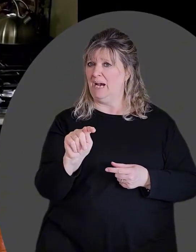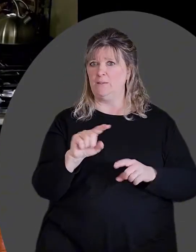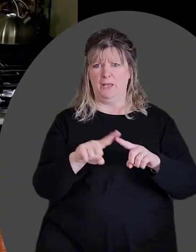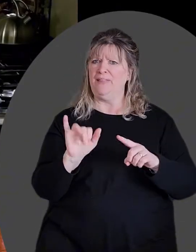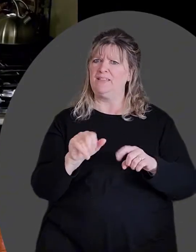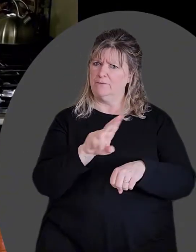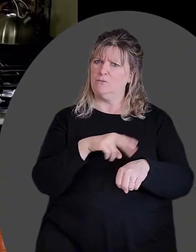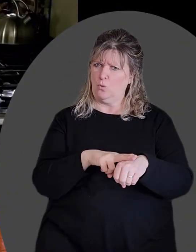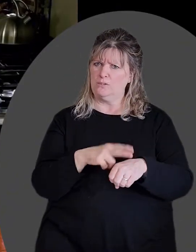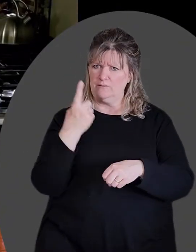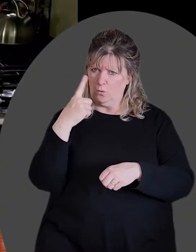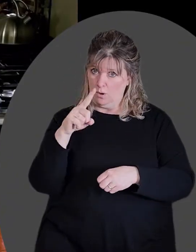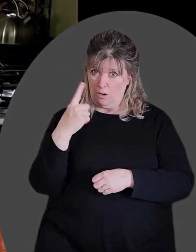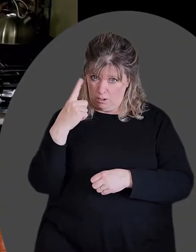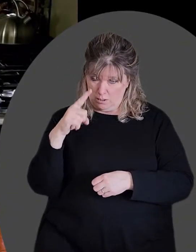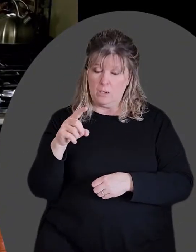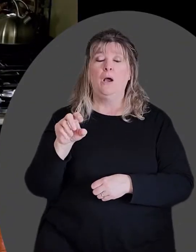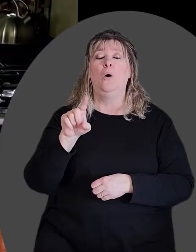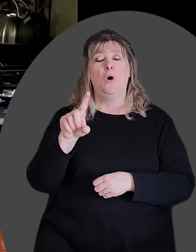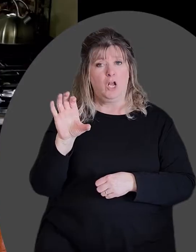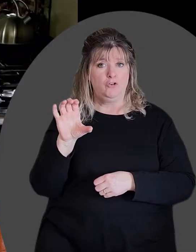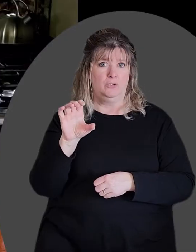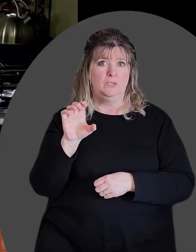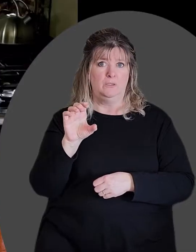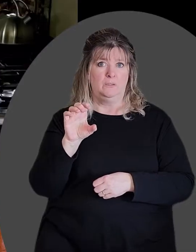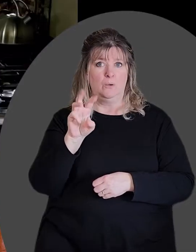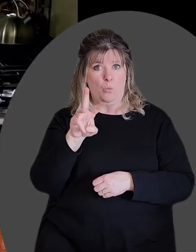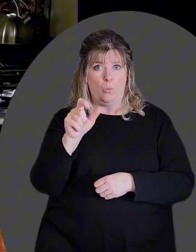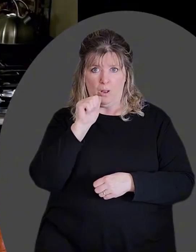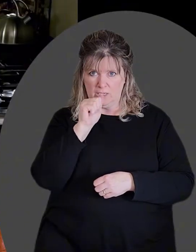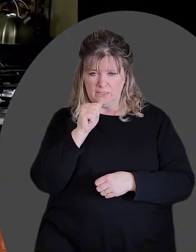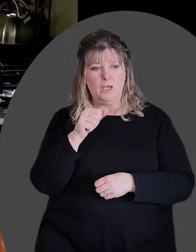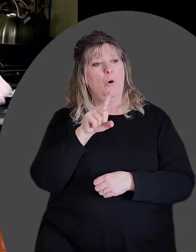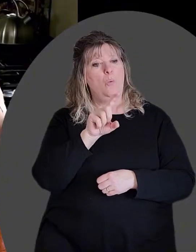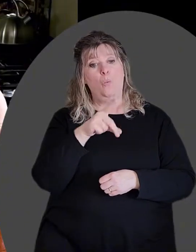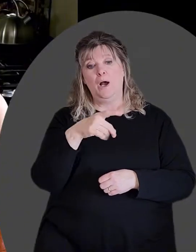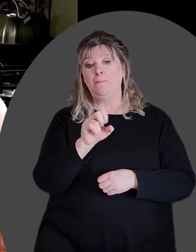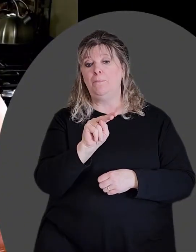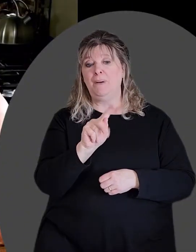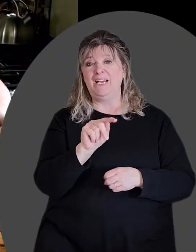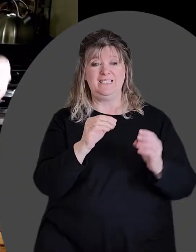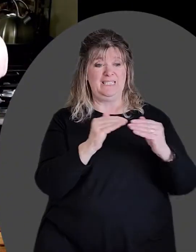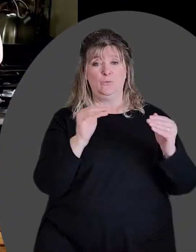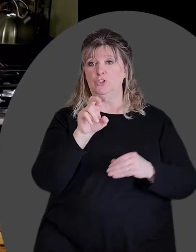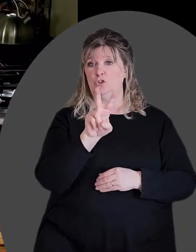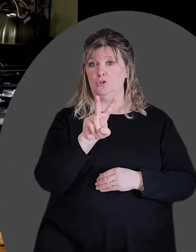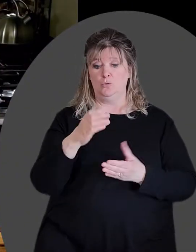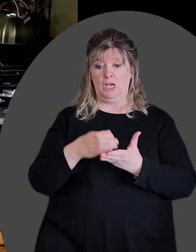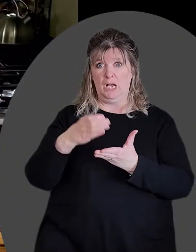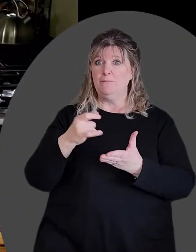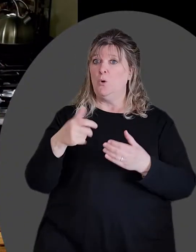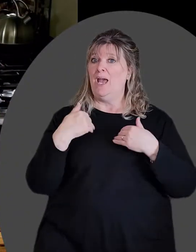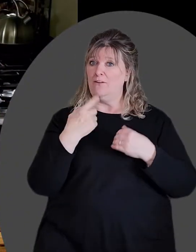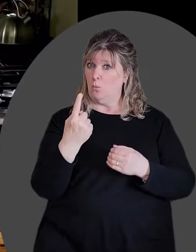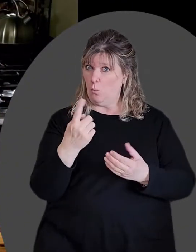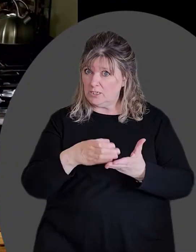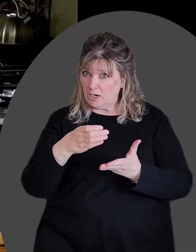for 100 walnuts so a pint is two cups so I have one cup of pint